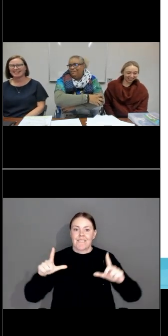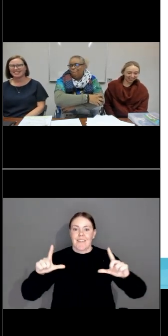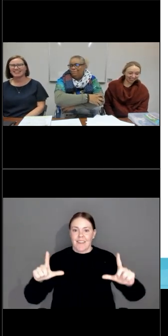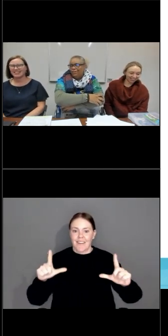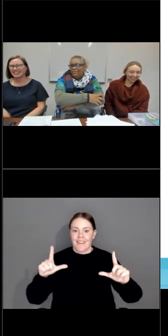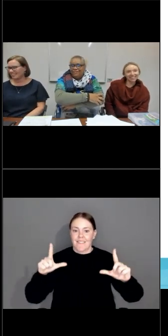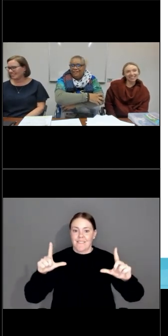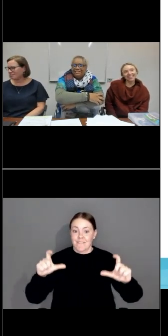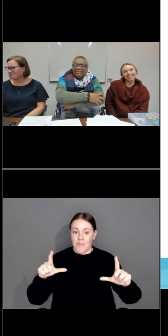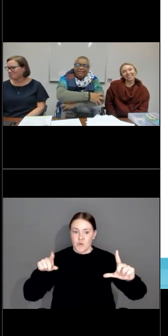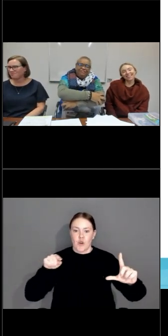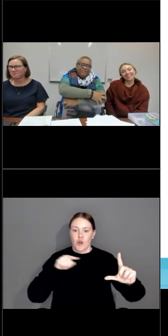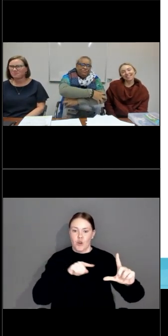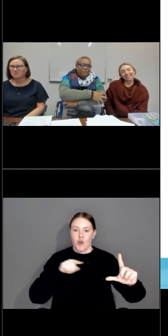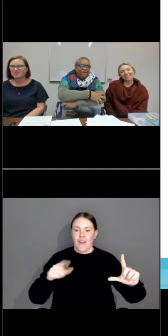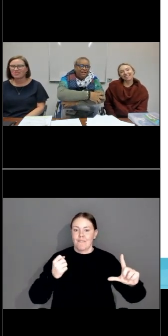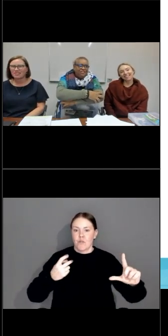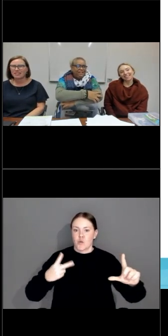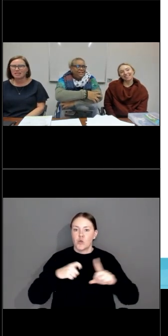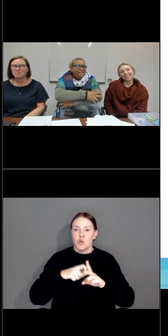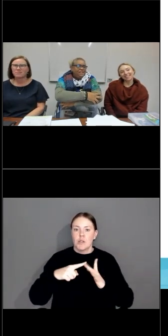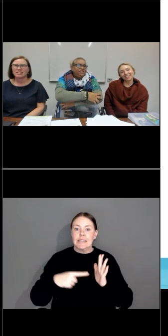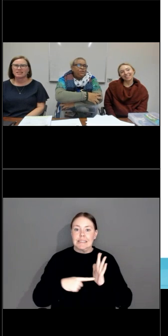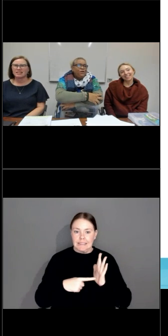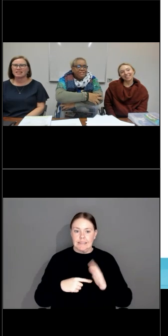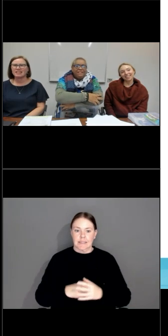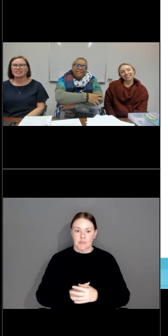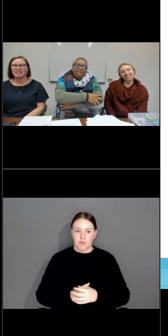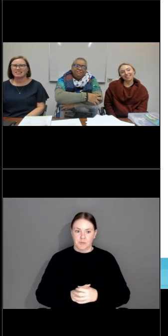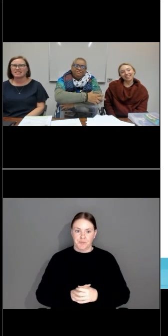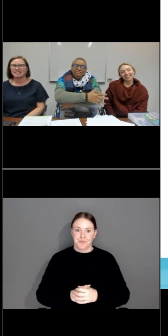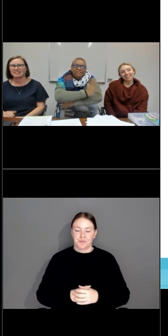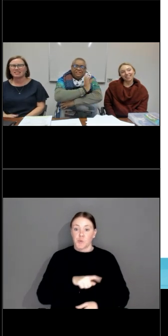probably go to the next slide if that's all right KG yup so what's in the kit because I didn't take